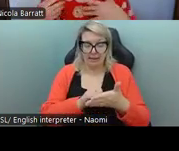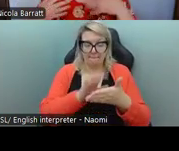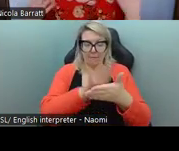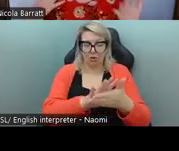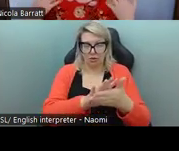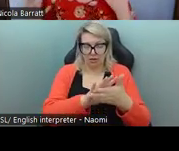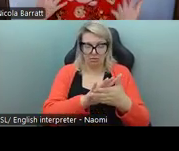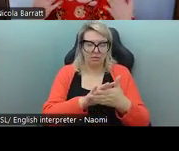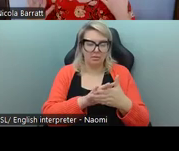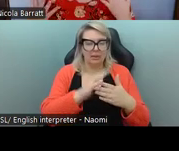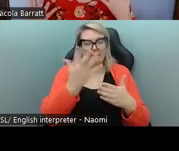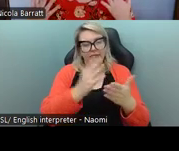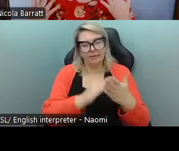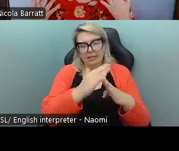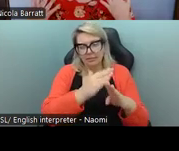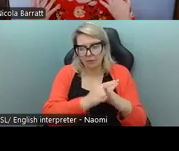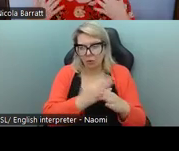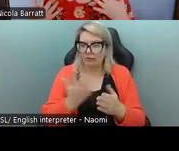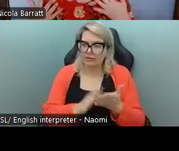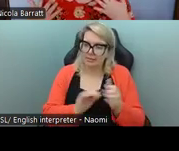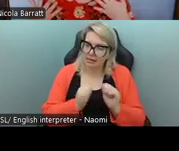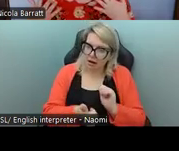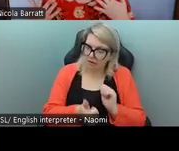Doing any kind of engagement either side will help.